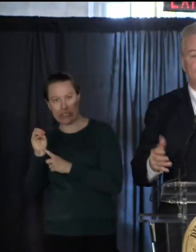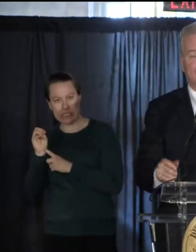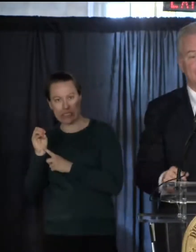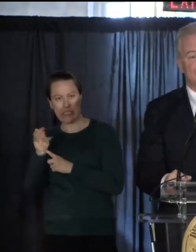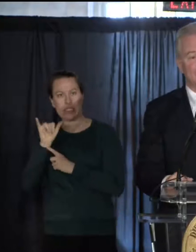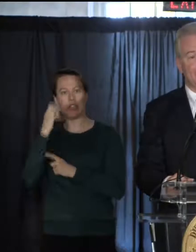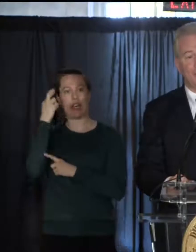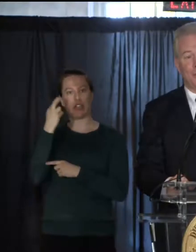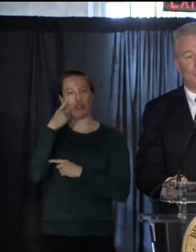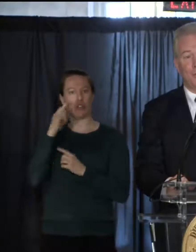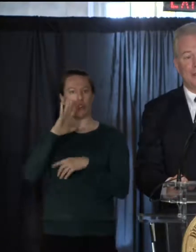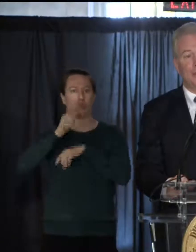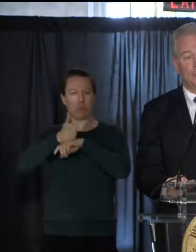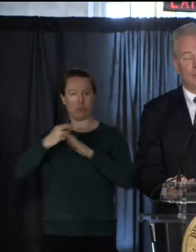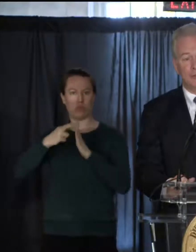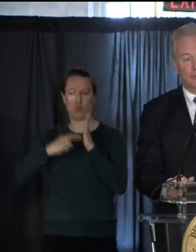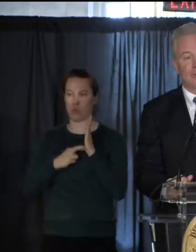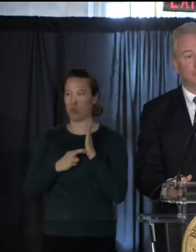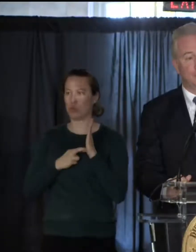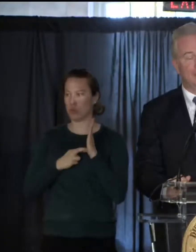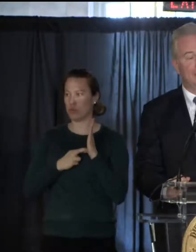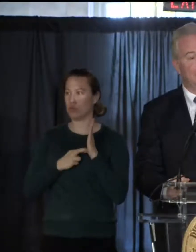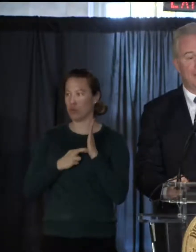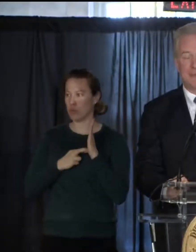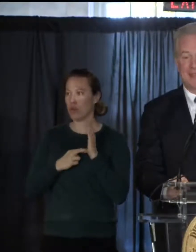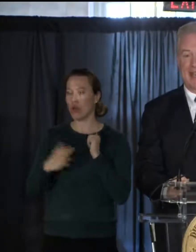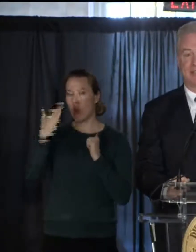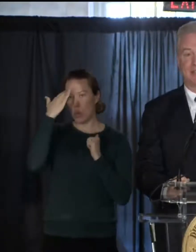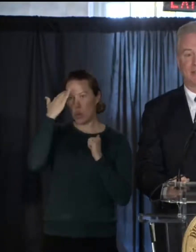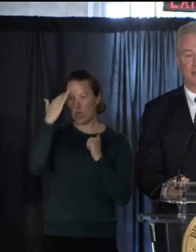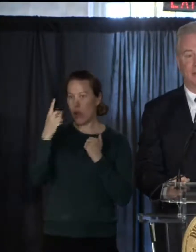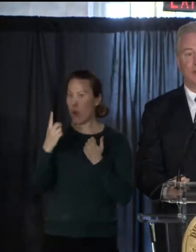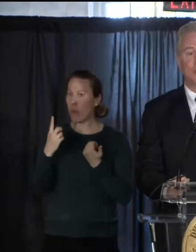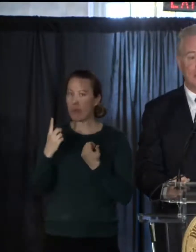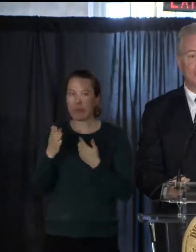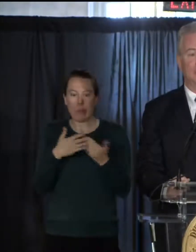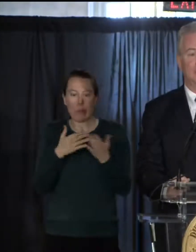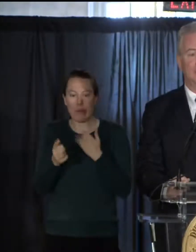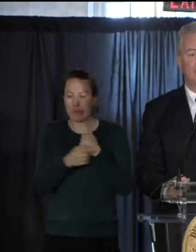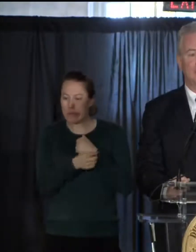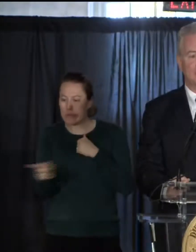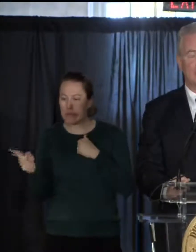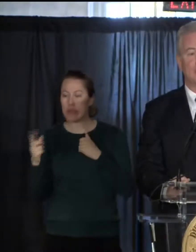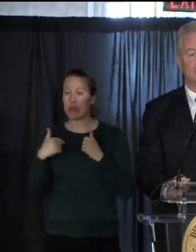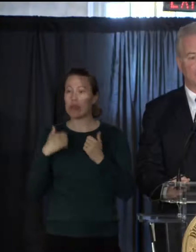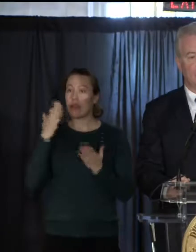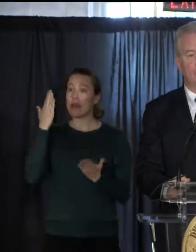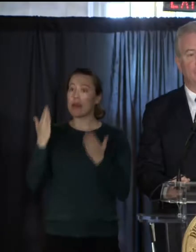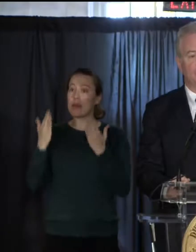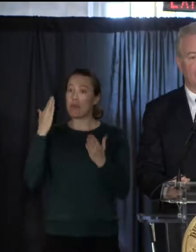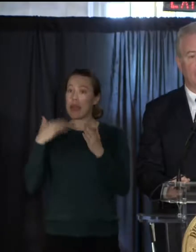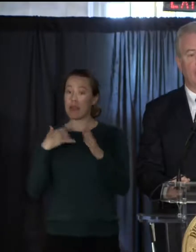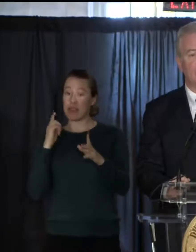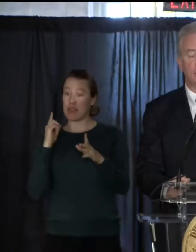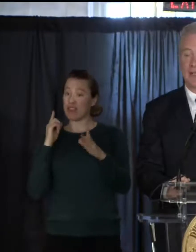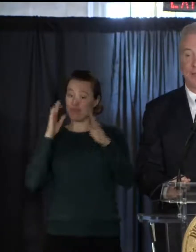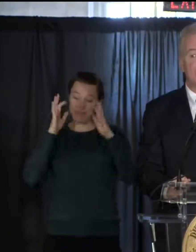BECAUSE WE KNOW THAT WHOEVER WILL BE THERE MAY BE CASTING CRITICAL DECISIONS FOR THE FUTURE OF OUR COUNTRY AND WE